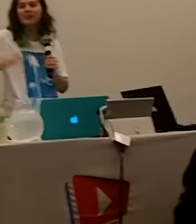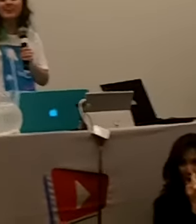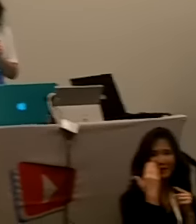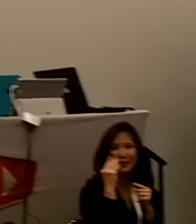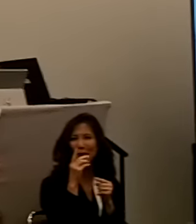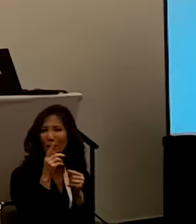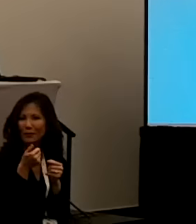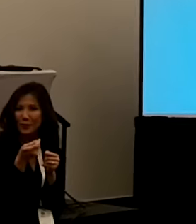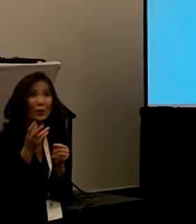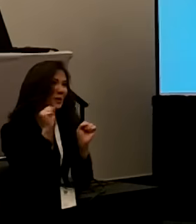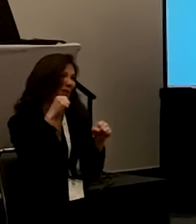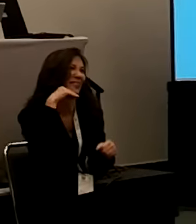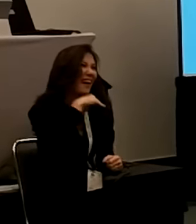You could lie and say you did.